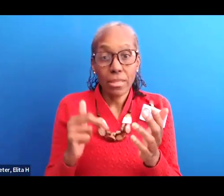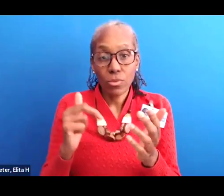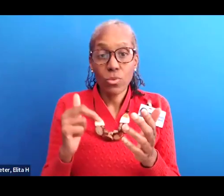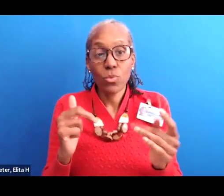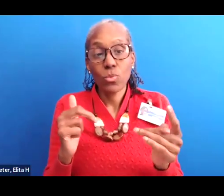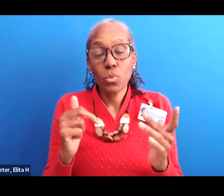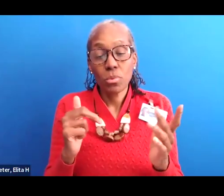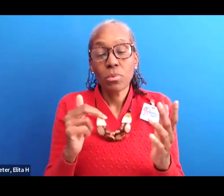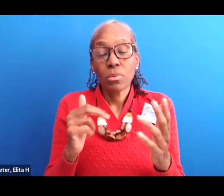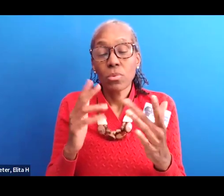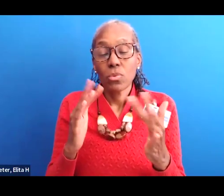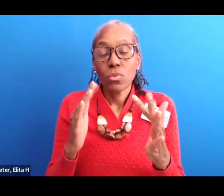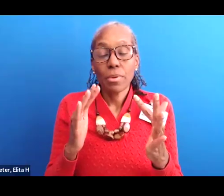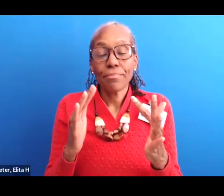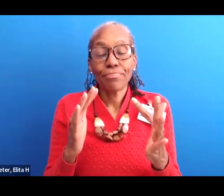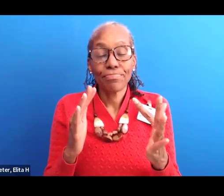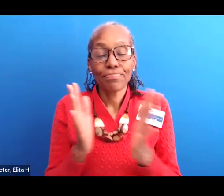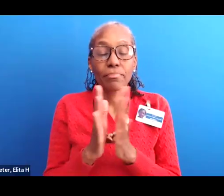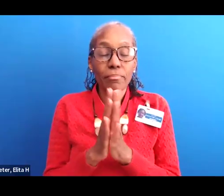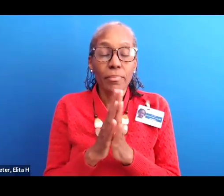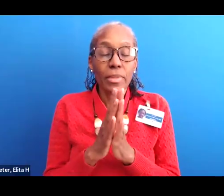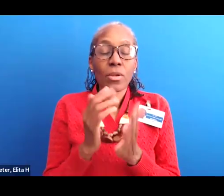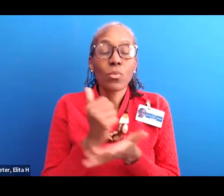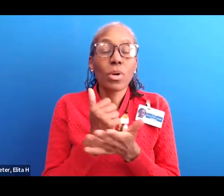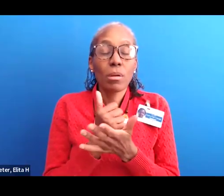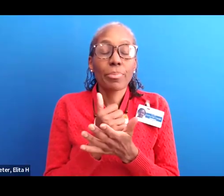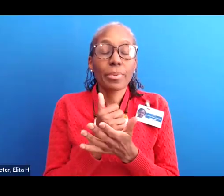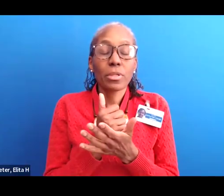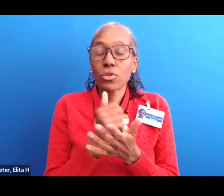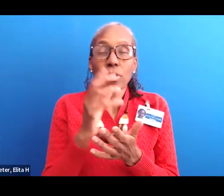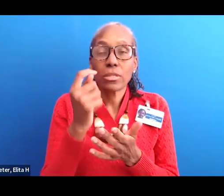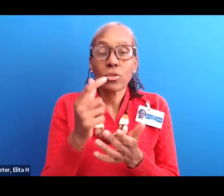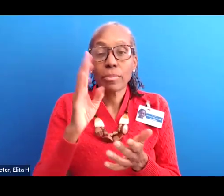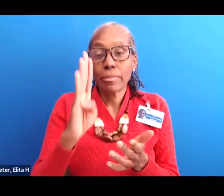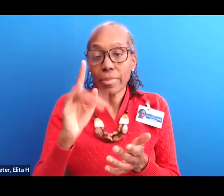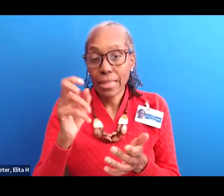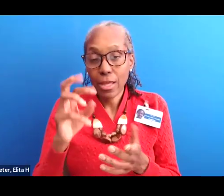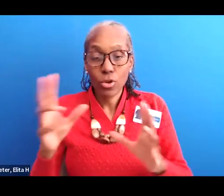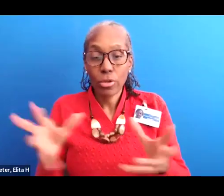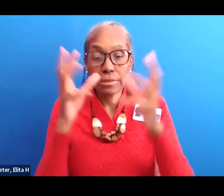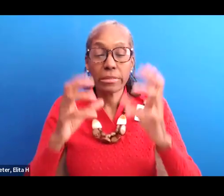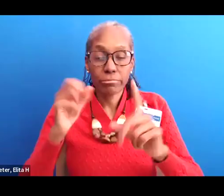That will help stir up your blood and maybe help urinary tract and